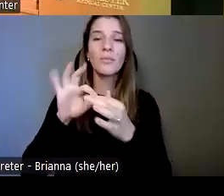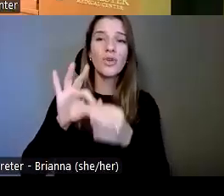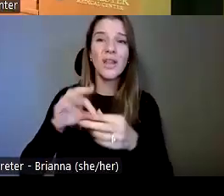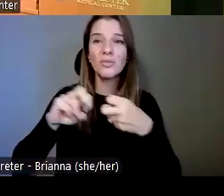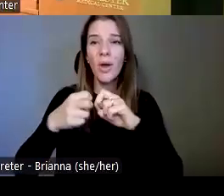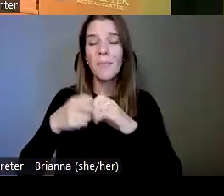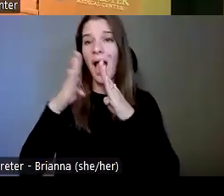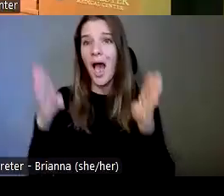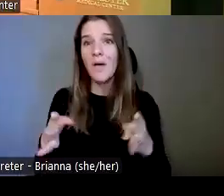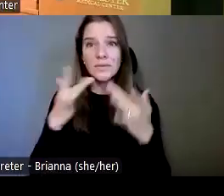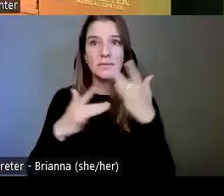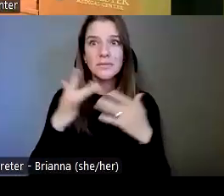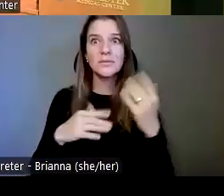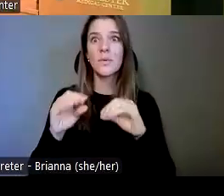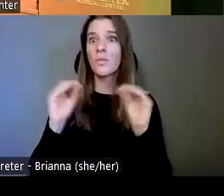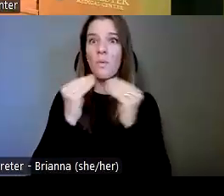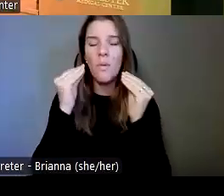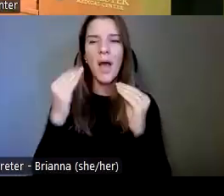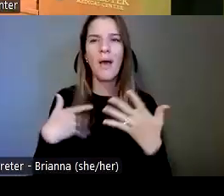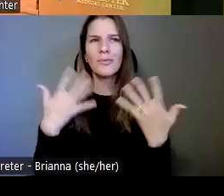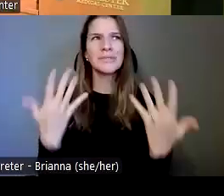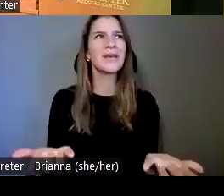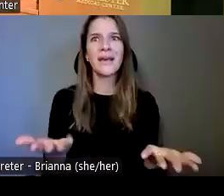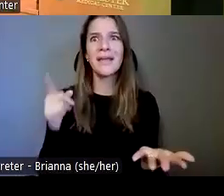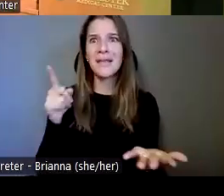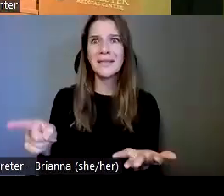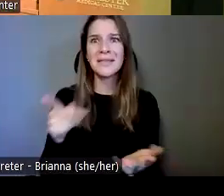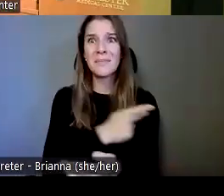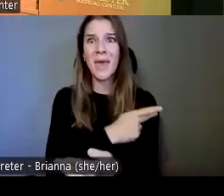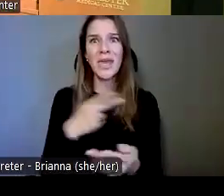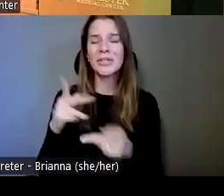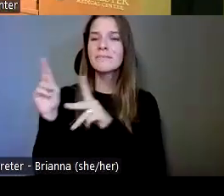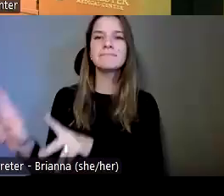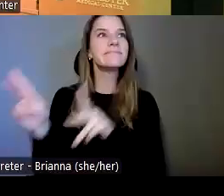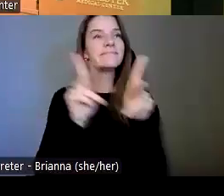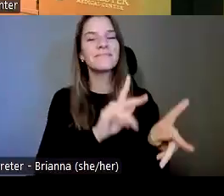"Oh my goodness, these patients are exactly like the patients we were seeing at Jefferson, only